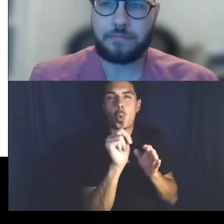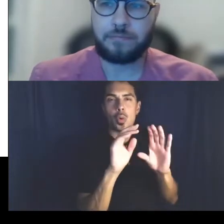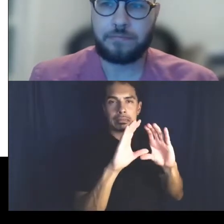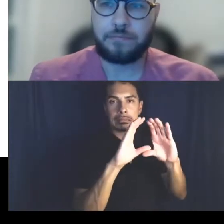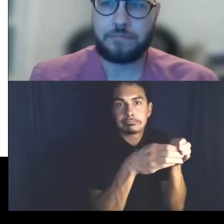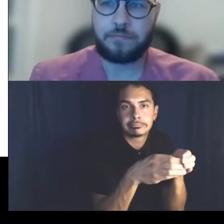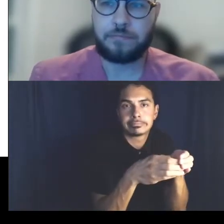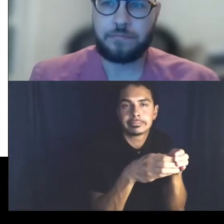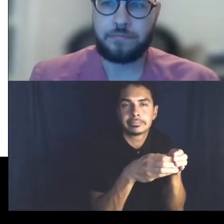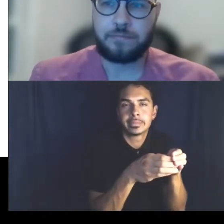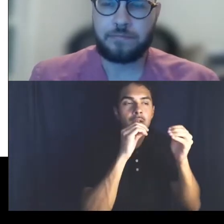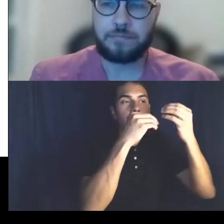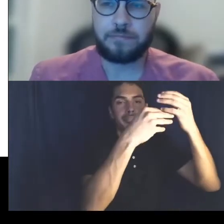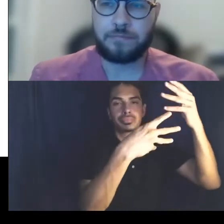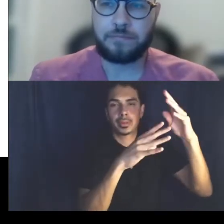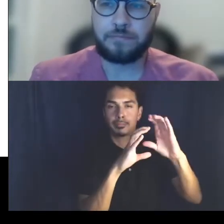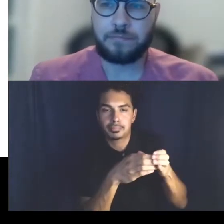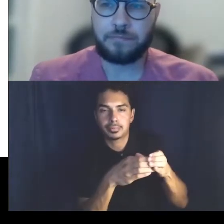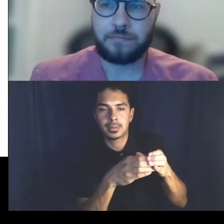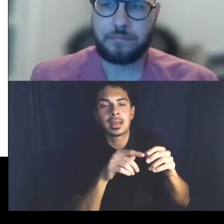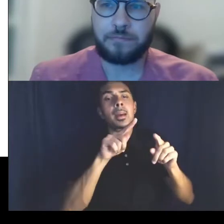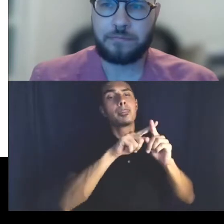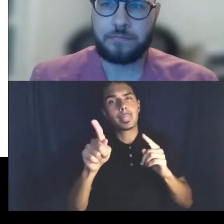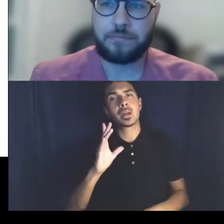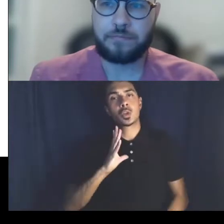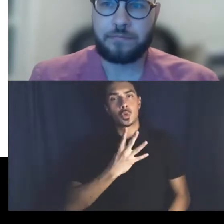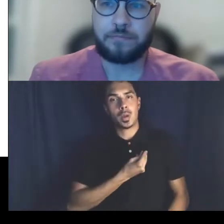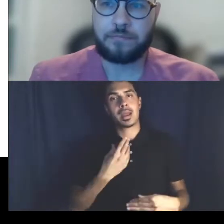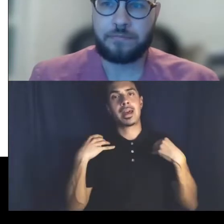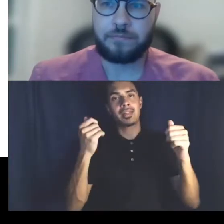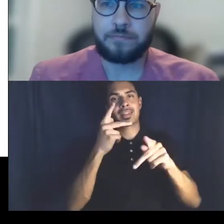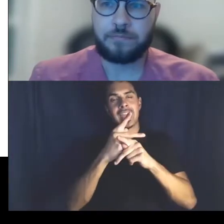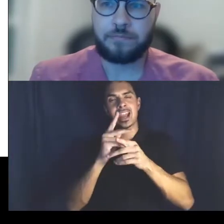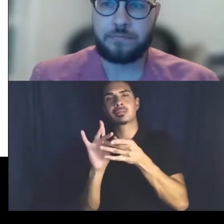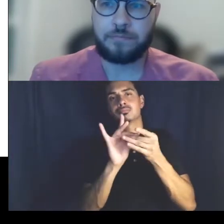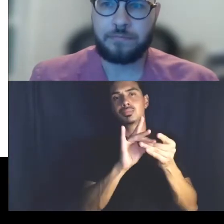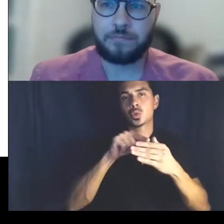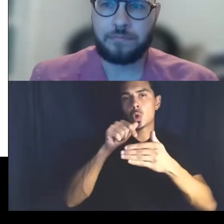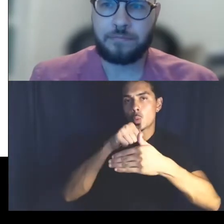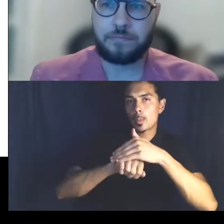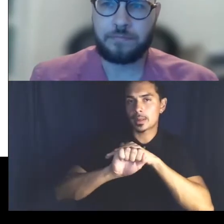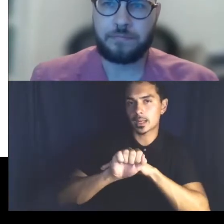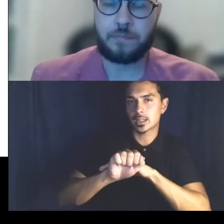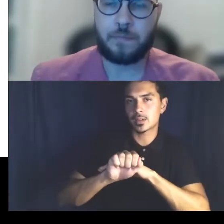is that trans healthcare is reproductive healthcare. So we like to mention that